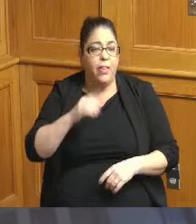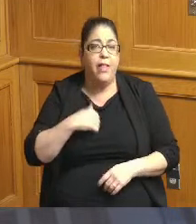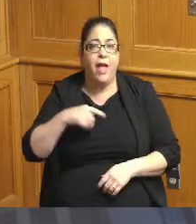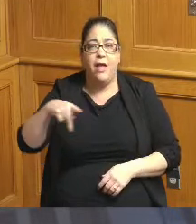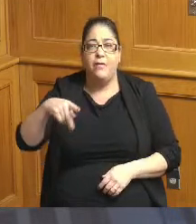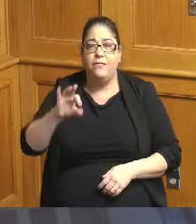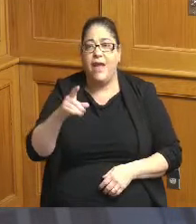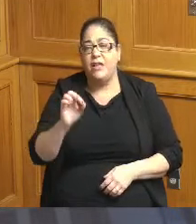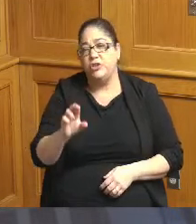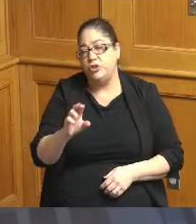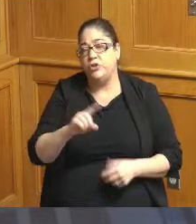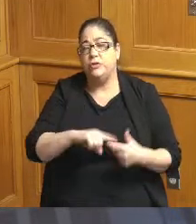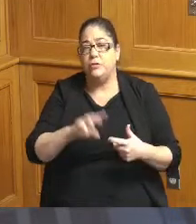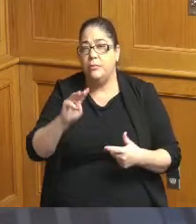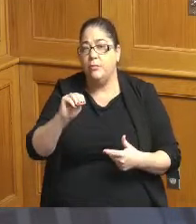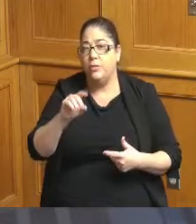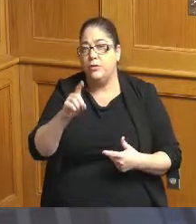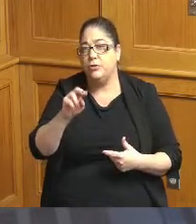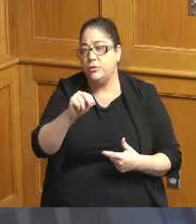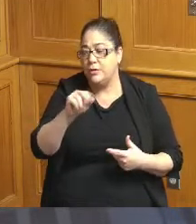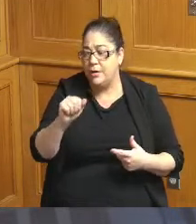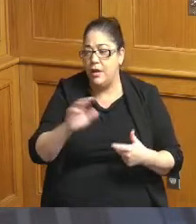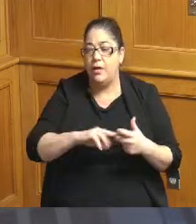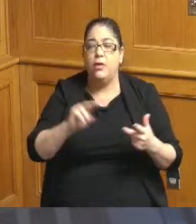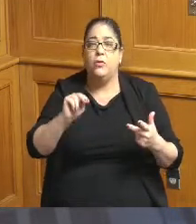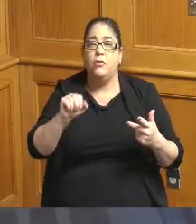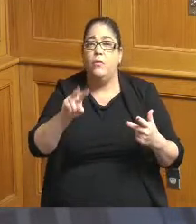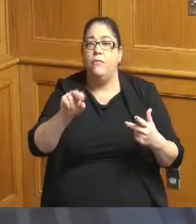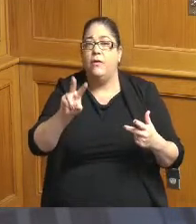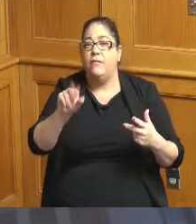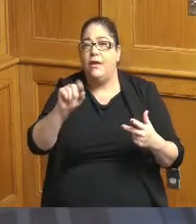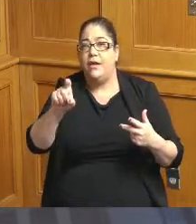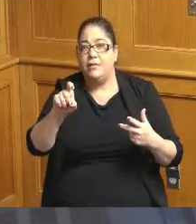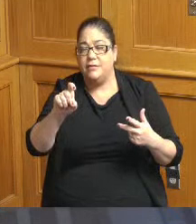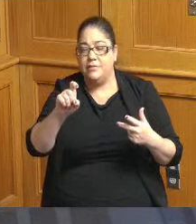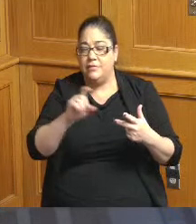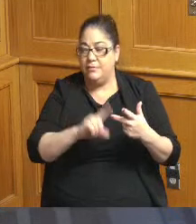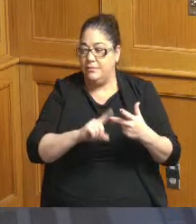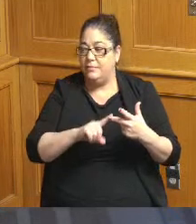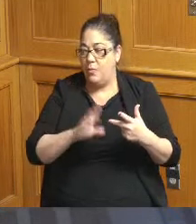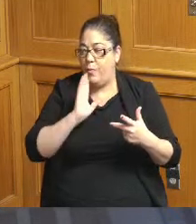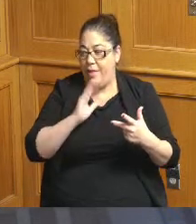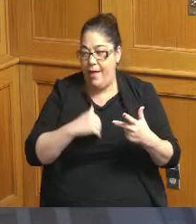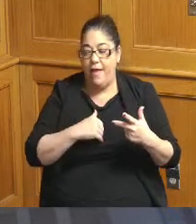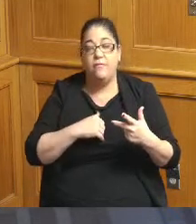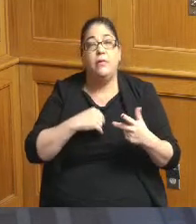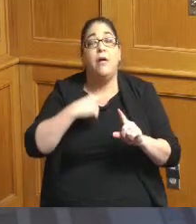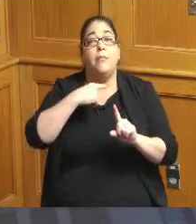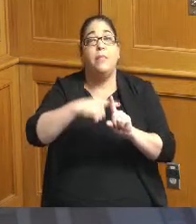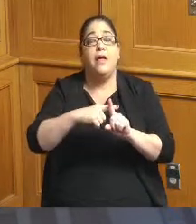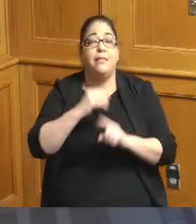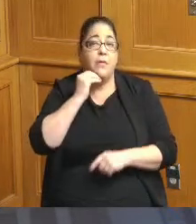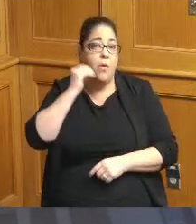have Moderna and we'll have the Novavax as well we also will have the free at-home test kit so if